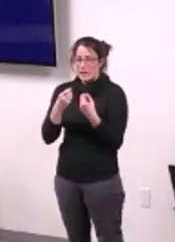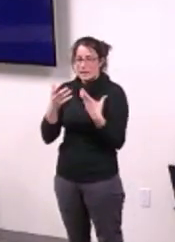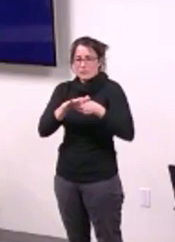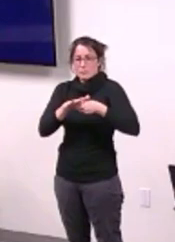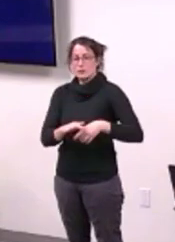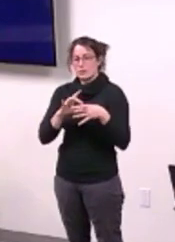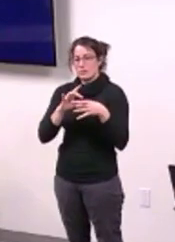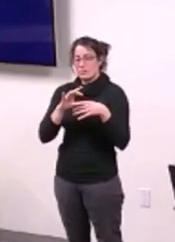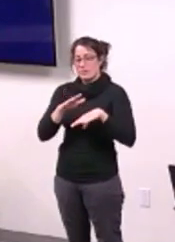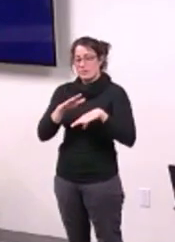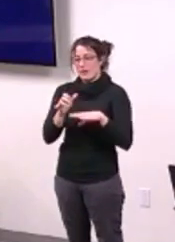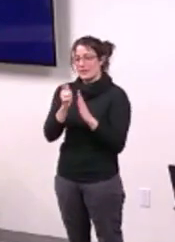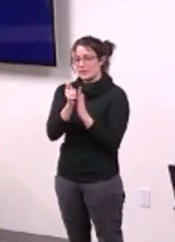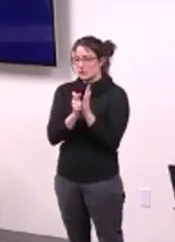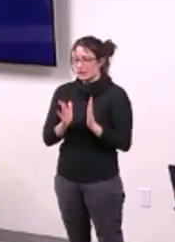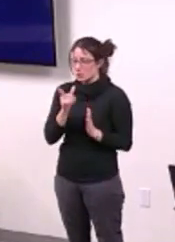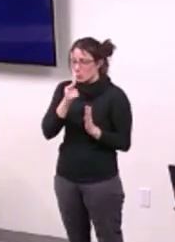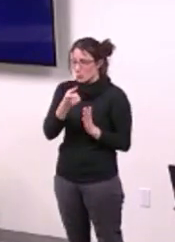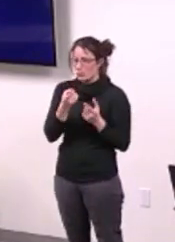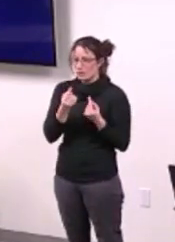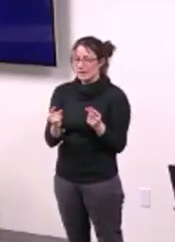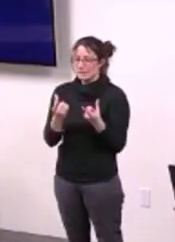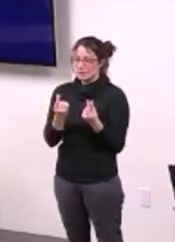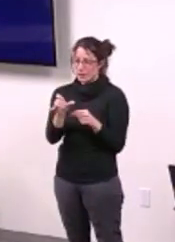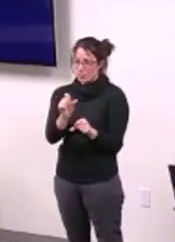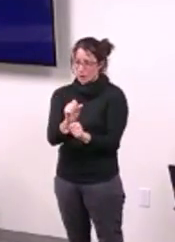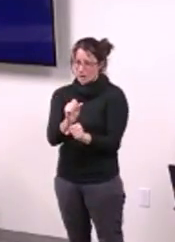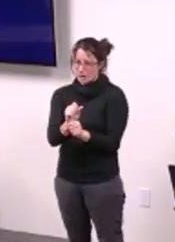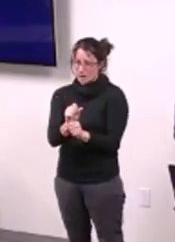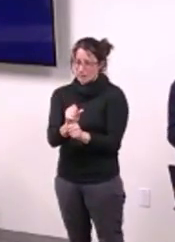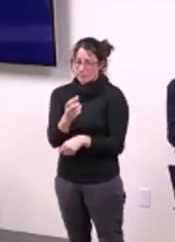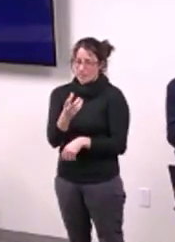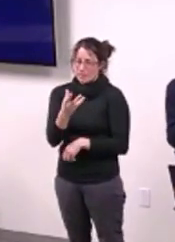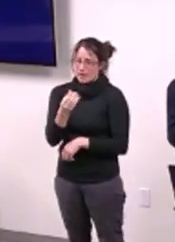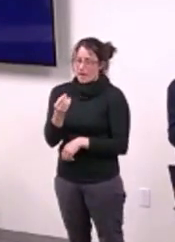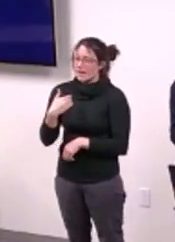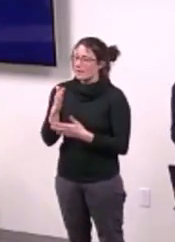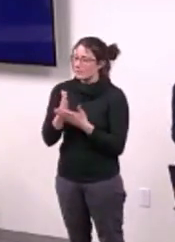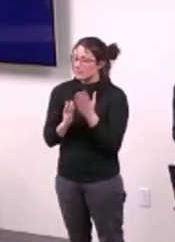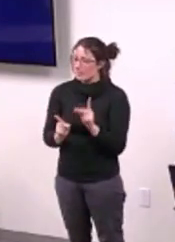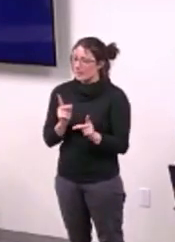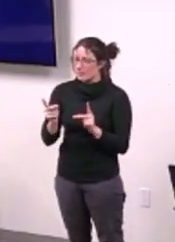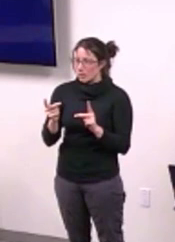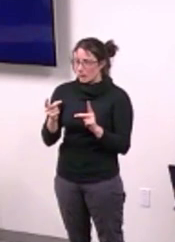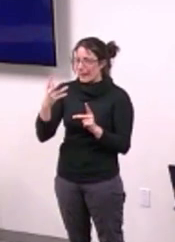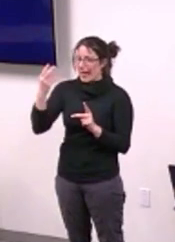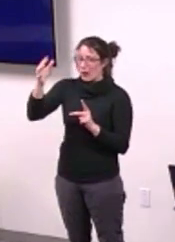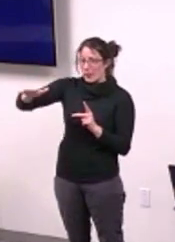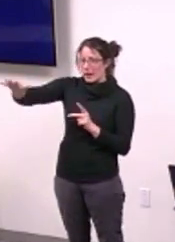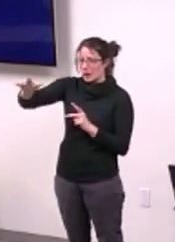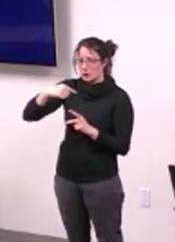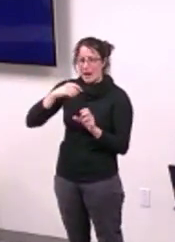who are trying to do the work. And there are some people out there. So I can send you some names and email.